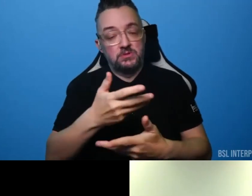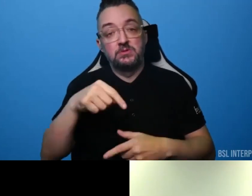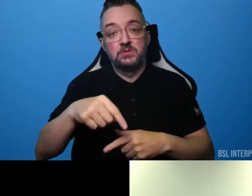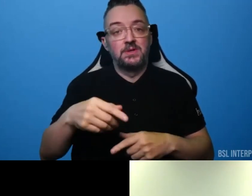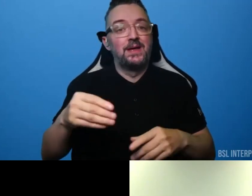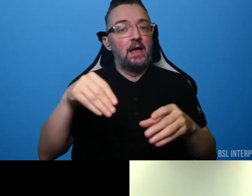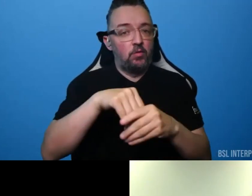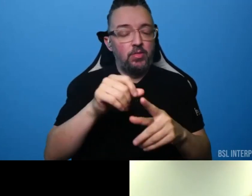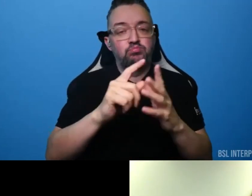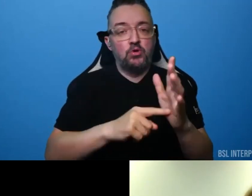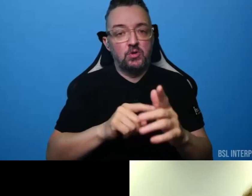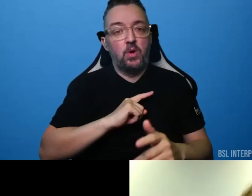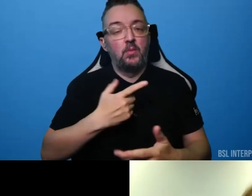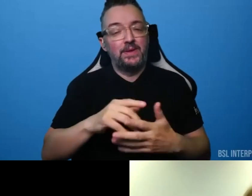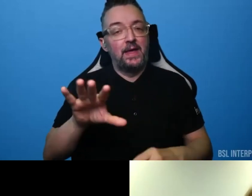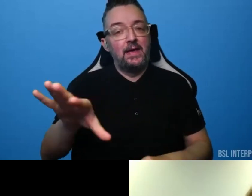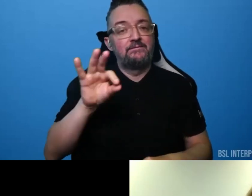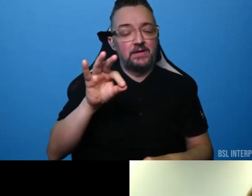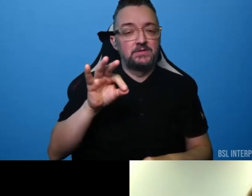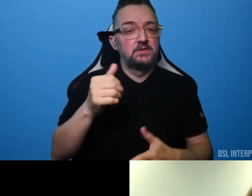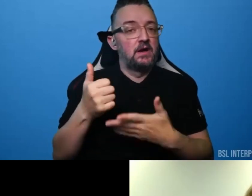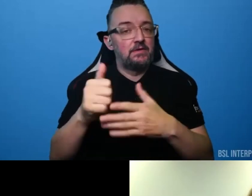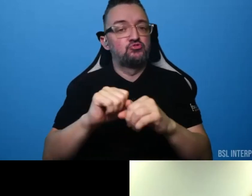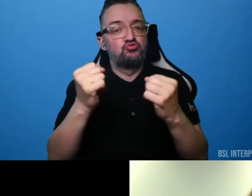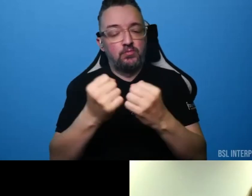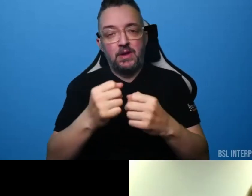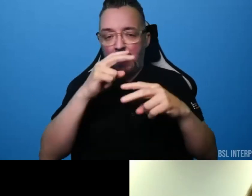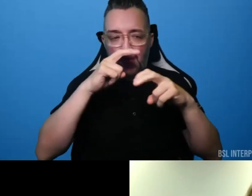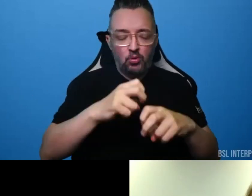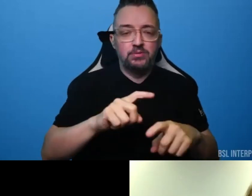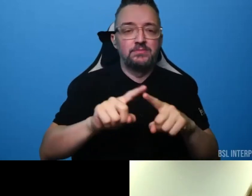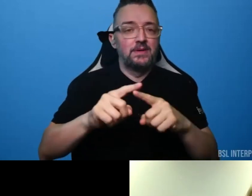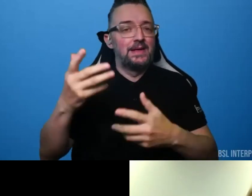in that we've been inviting the advisory group to come and explore these histories in more depth.